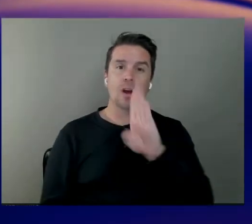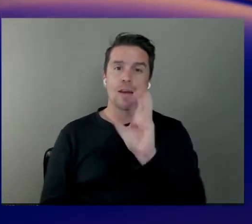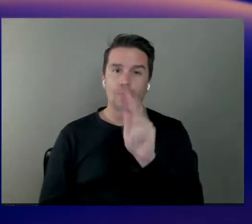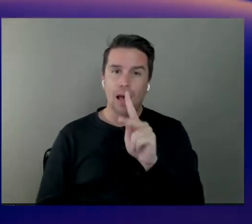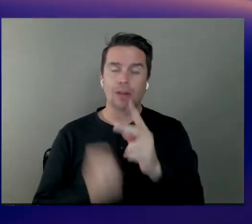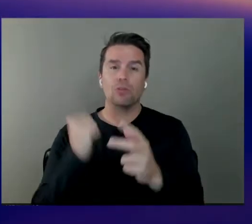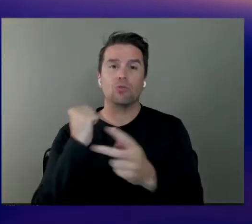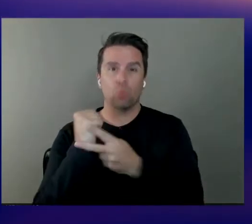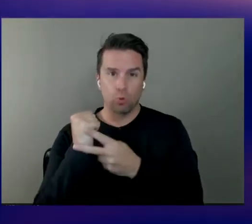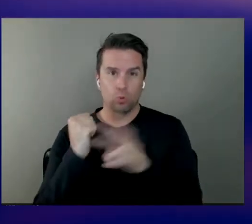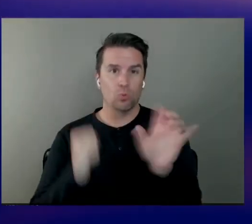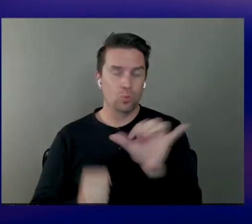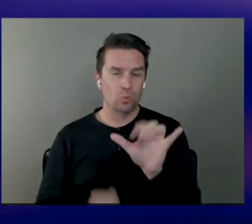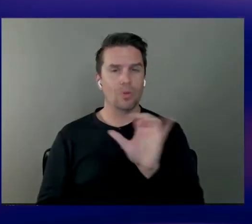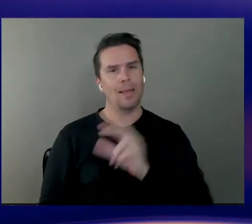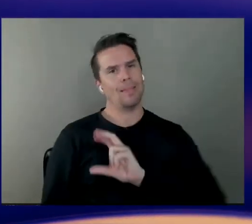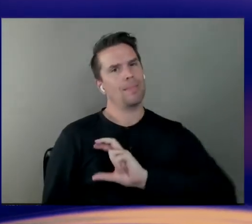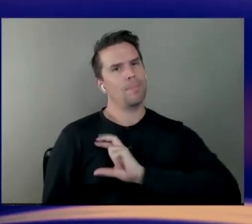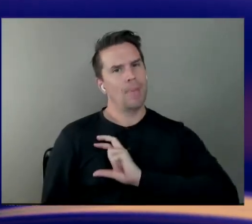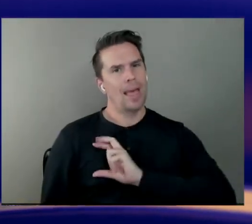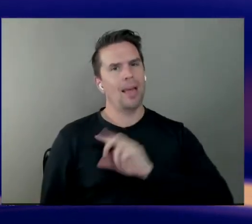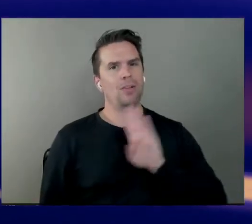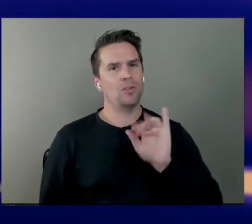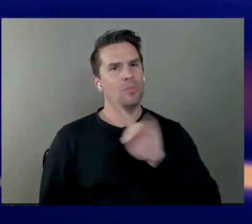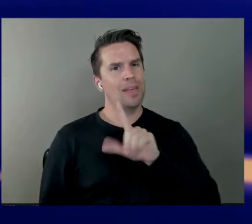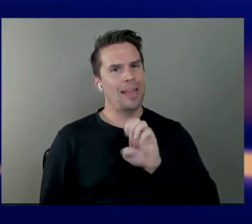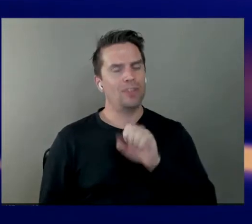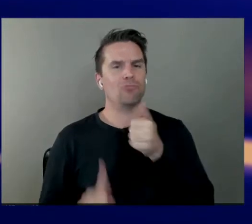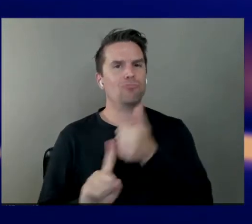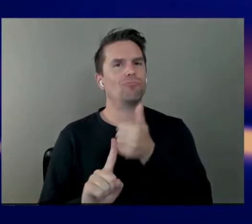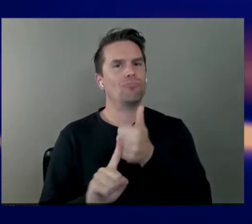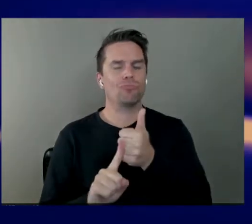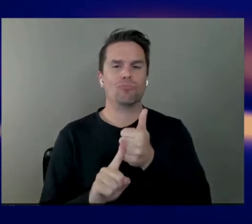it's that worthwhile achievement of being able to show